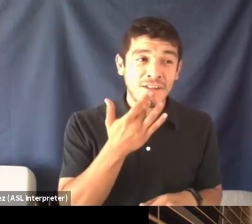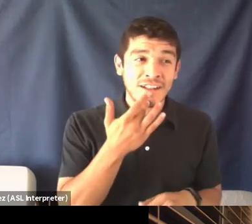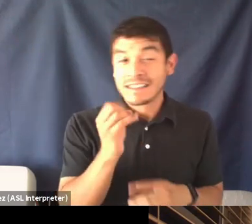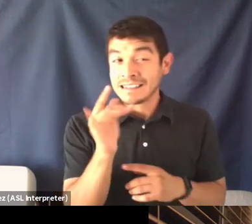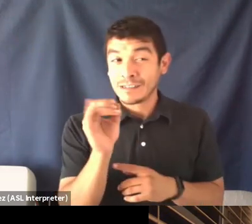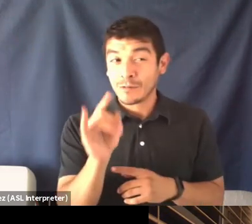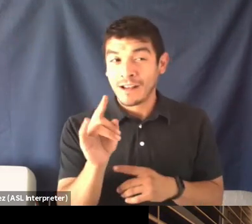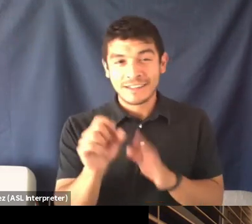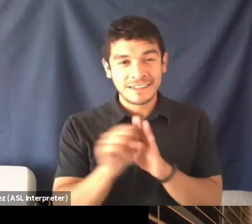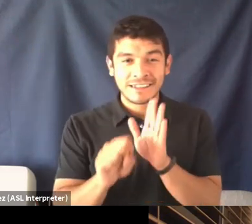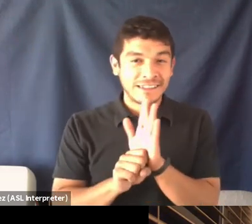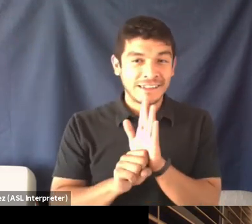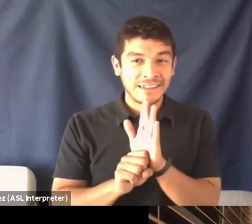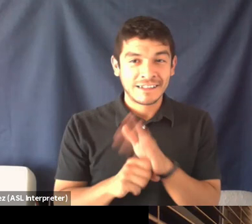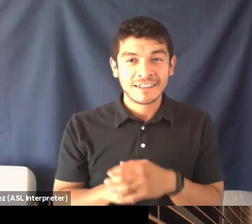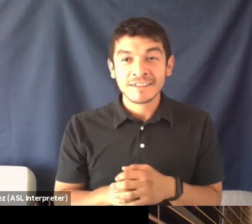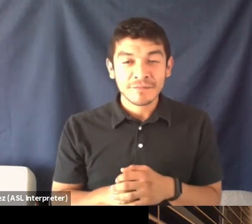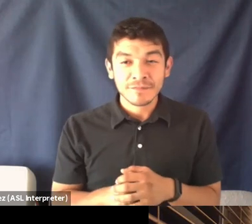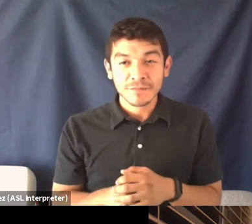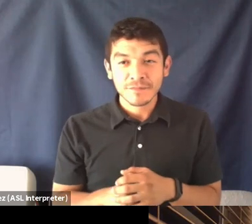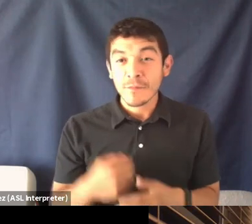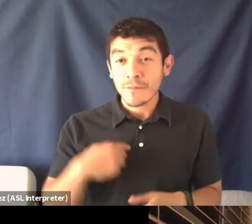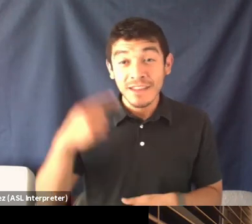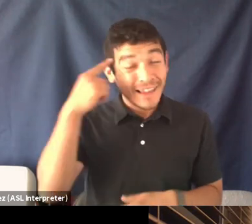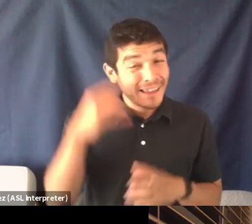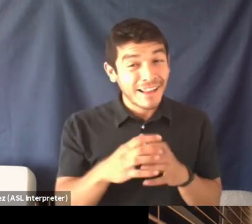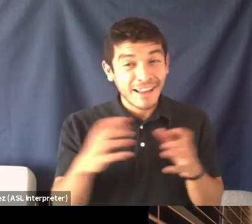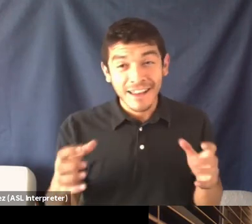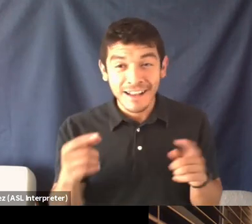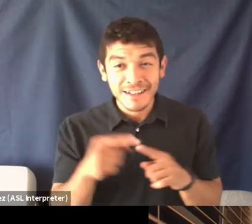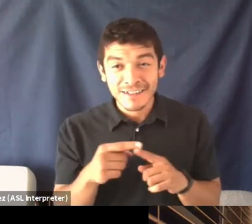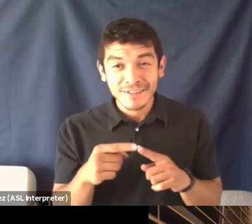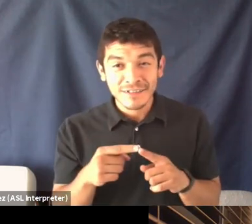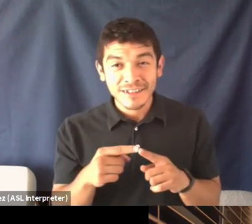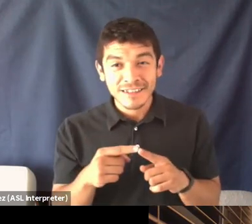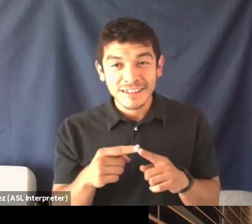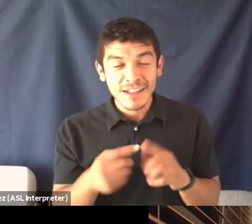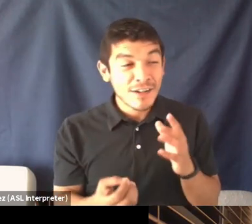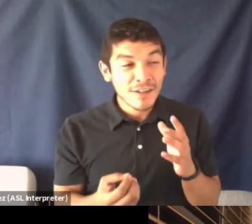I mean it's, I think there's a lot to-- Growing up here, I kind of was